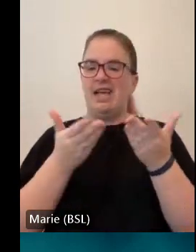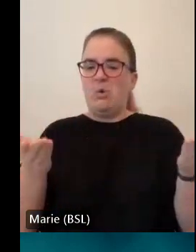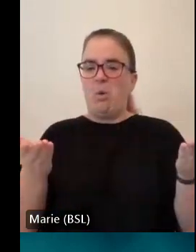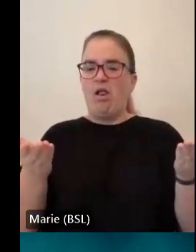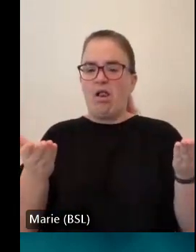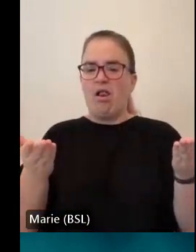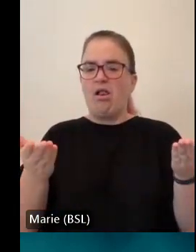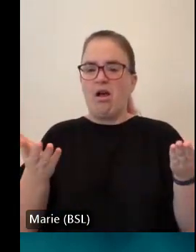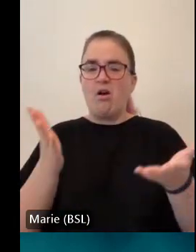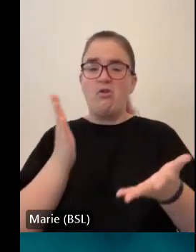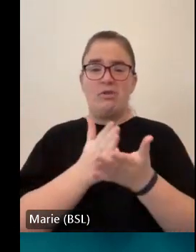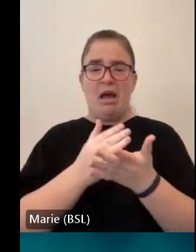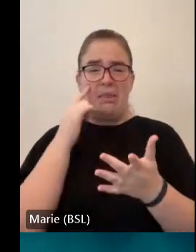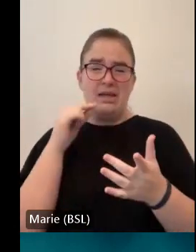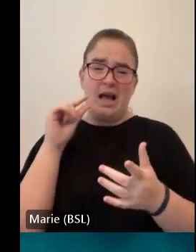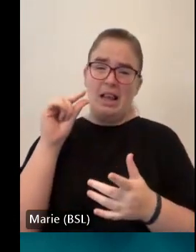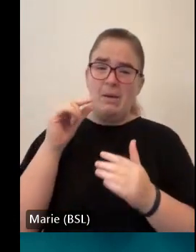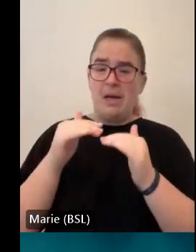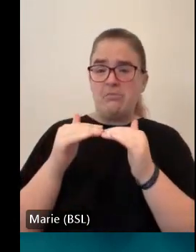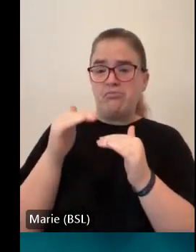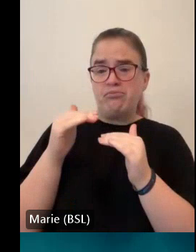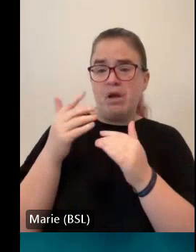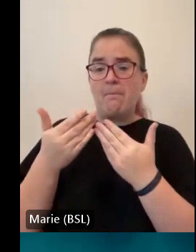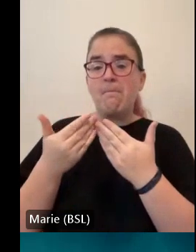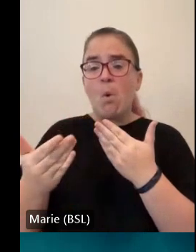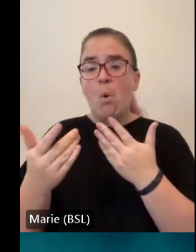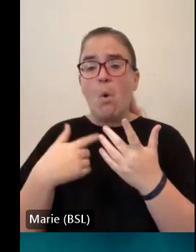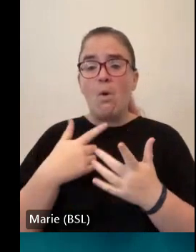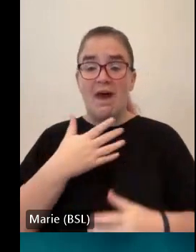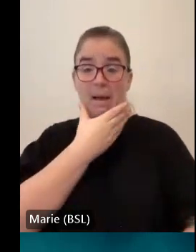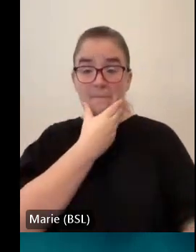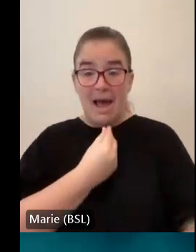In fact, if anything, a tiny bit more male victims than female,